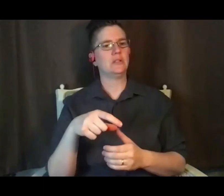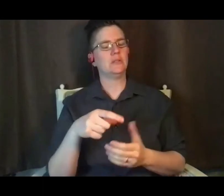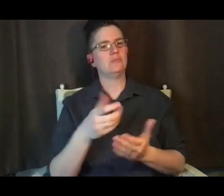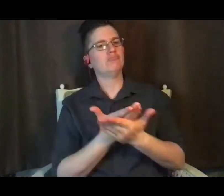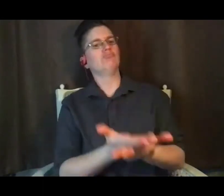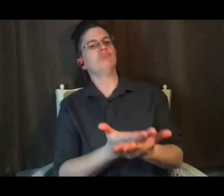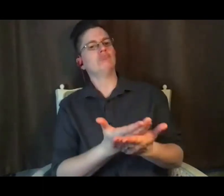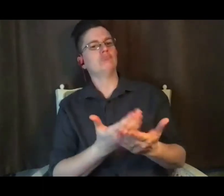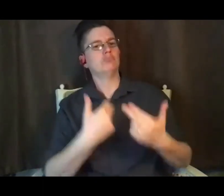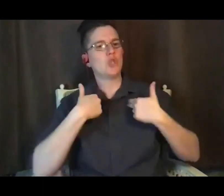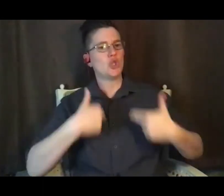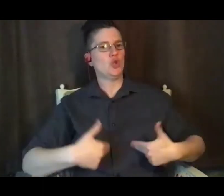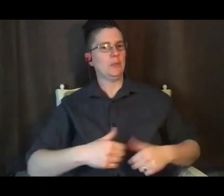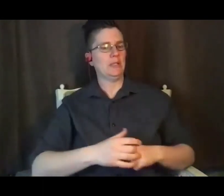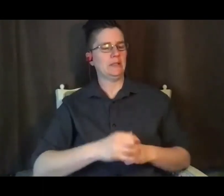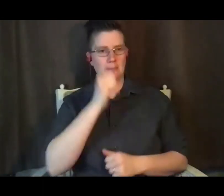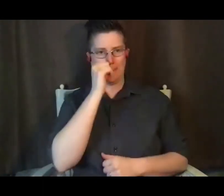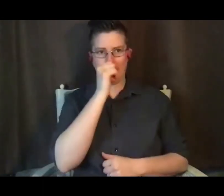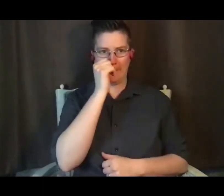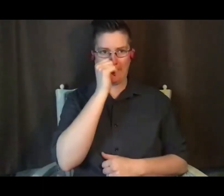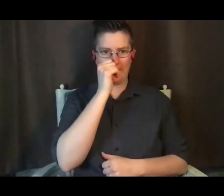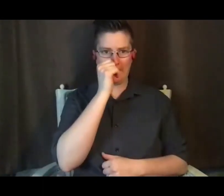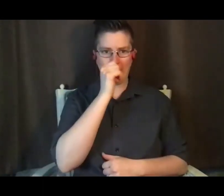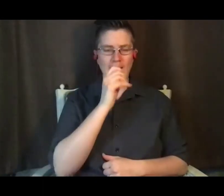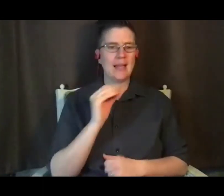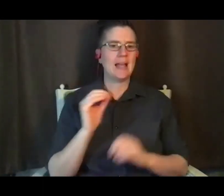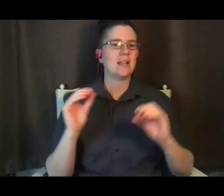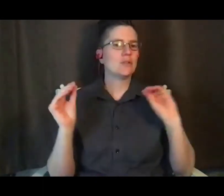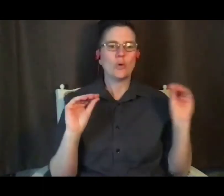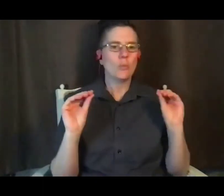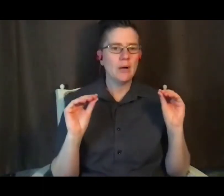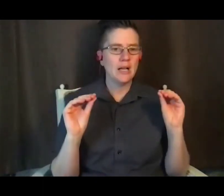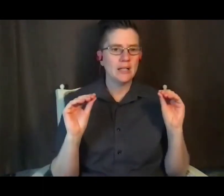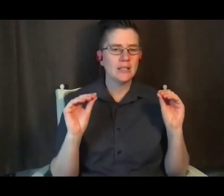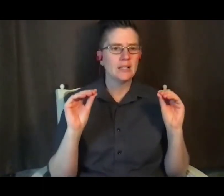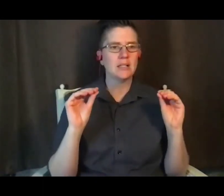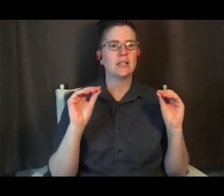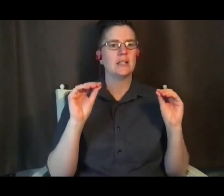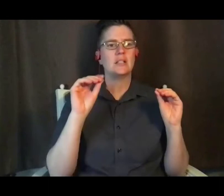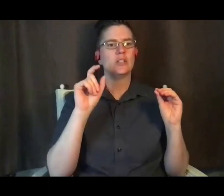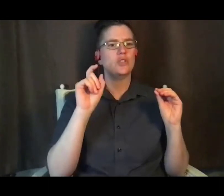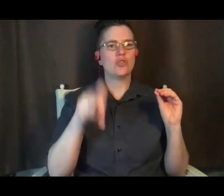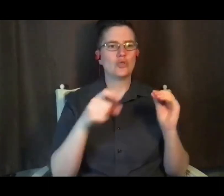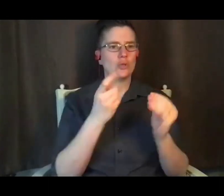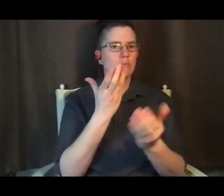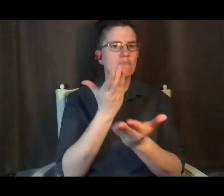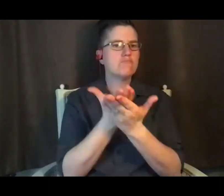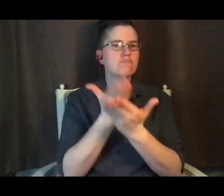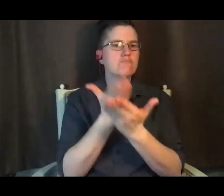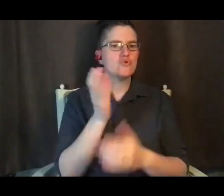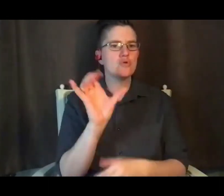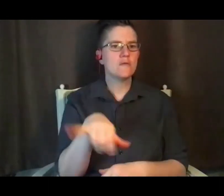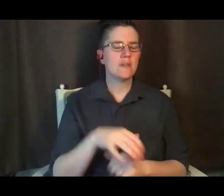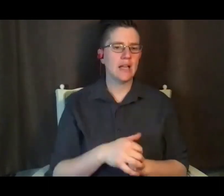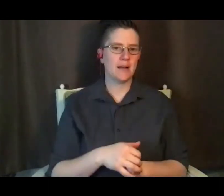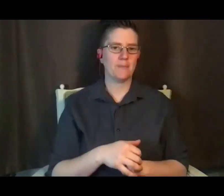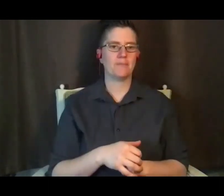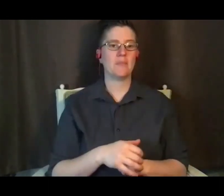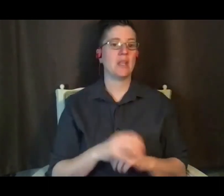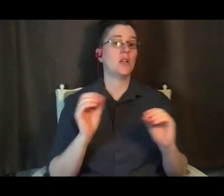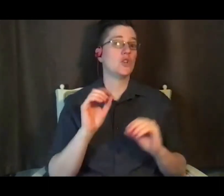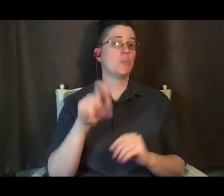and nobody should ever have to prove that nobody should ever have to say i need to earn the right